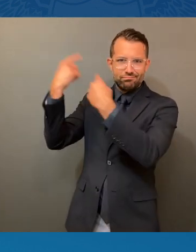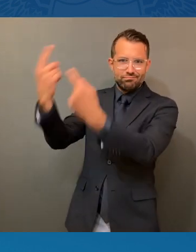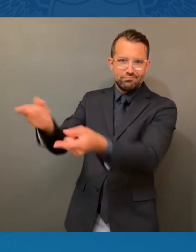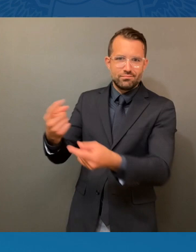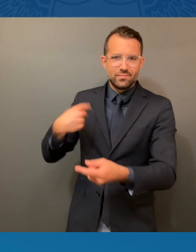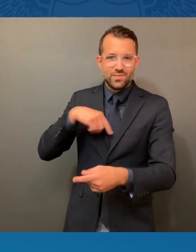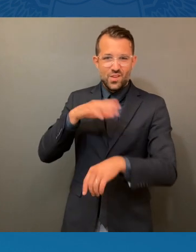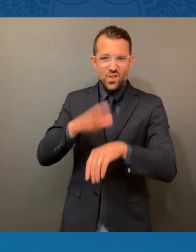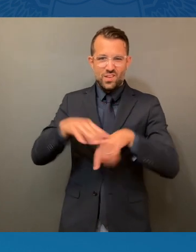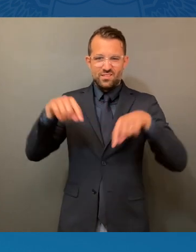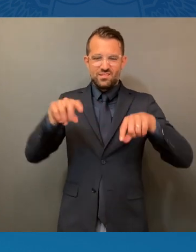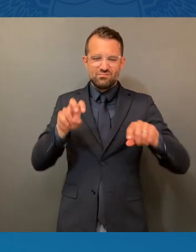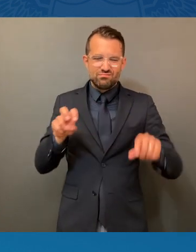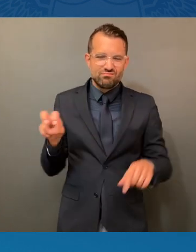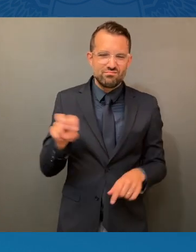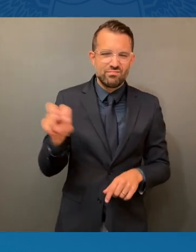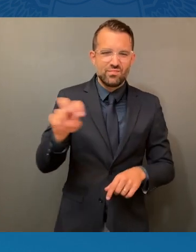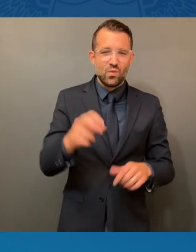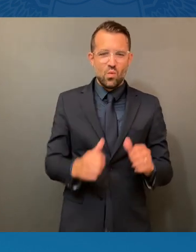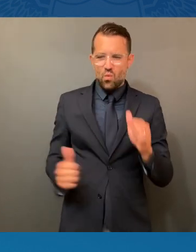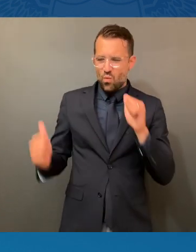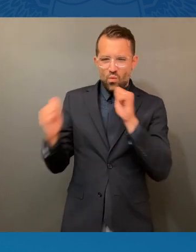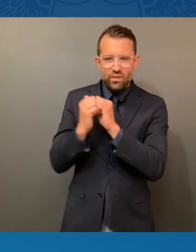And I do want to say, standing here at this event,